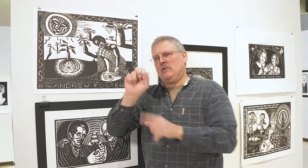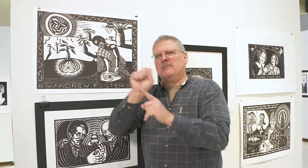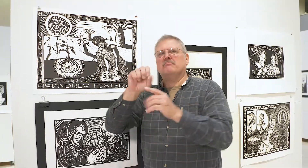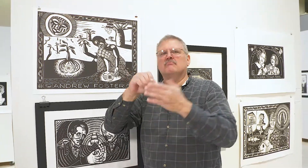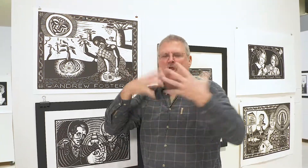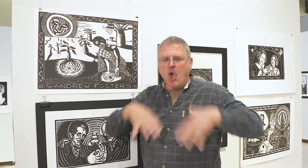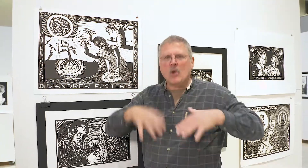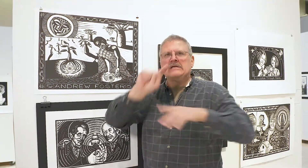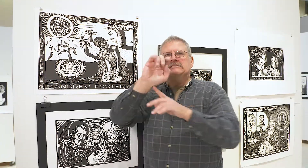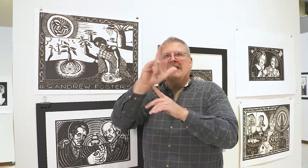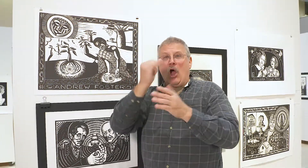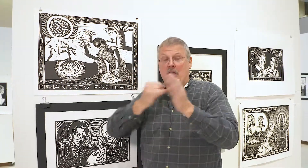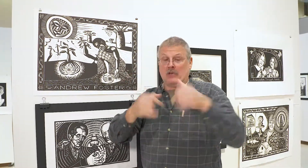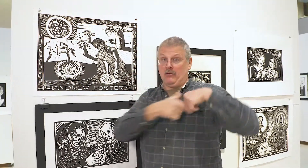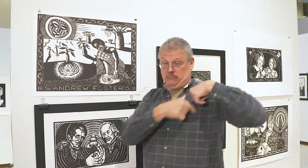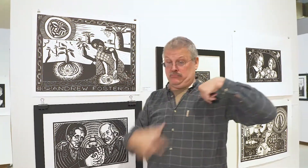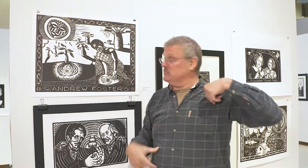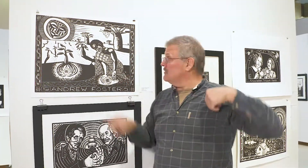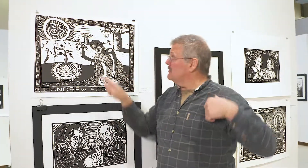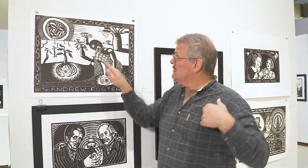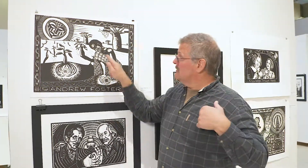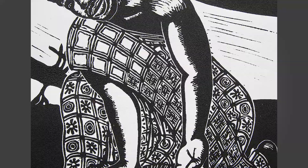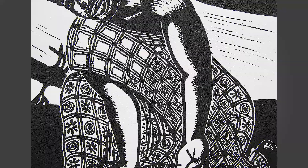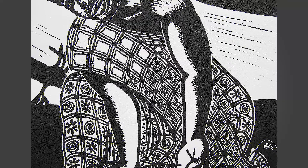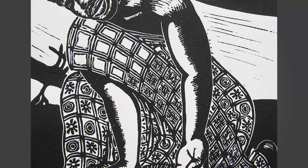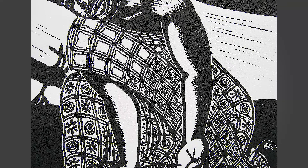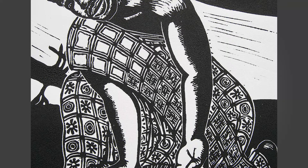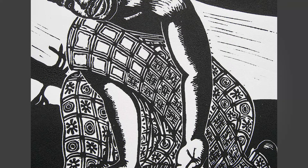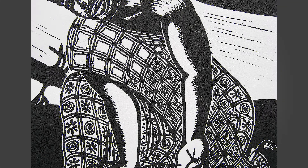There is prevalent use of the Adinkra symbols in clothing and tile art.